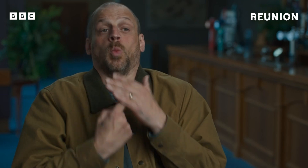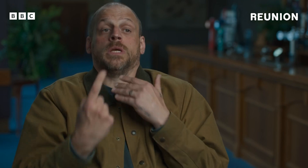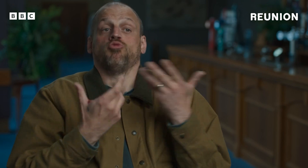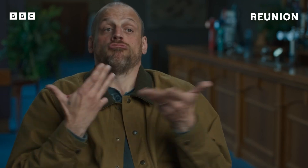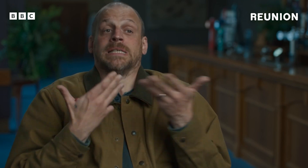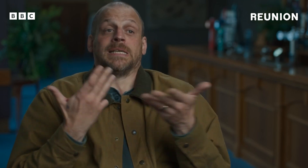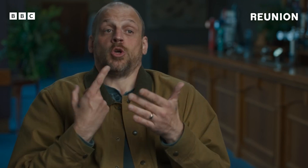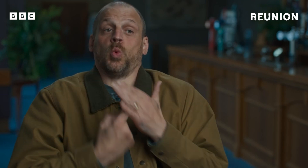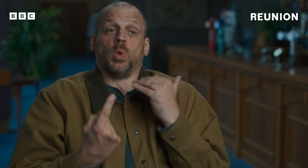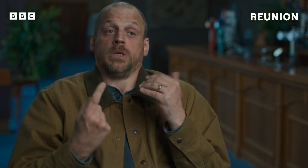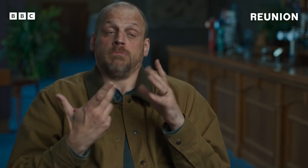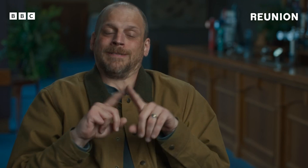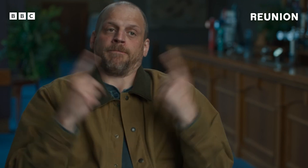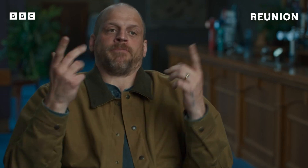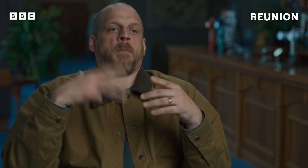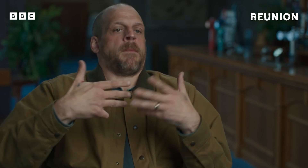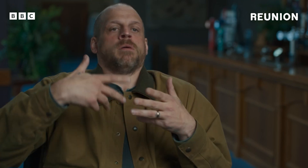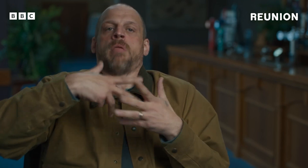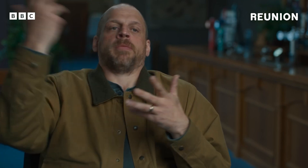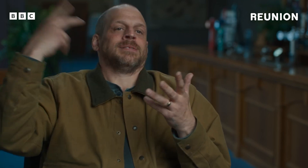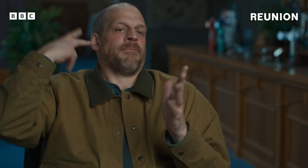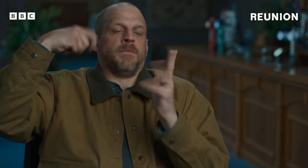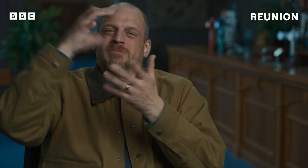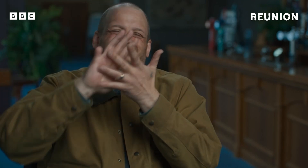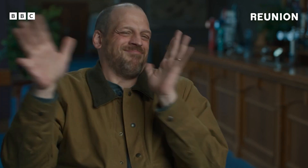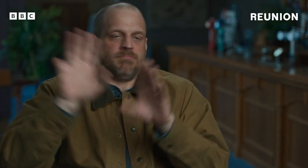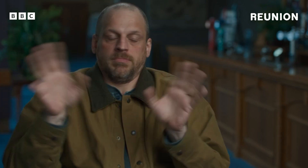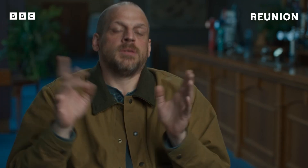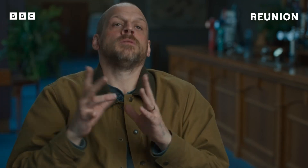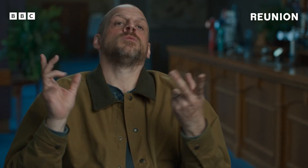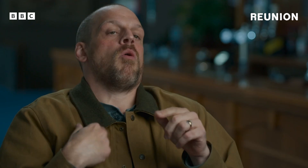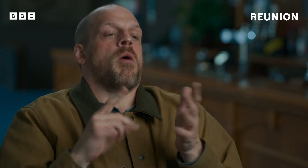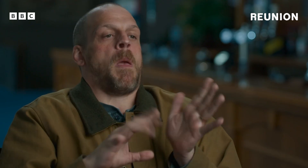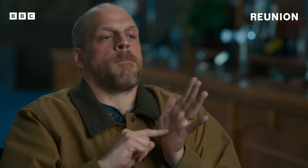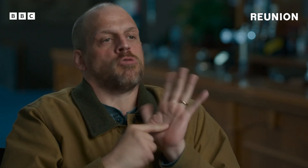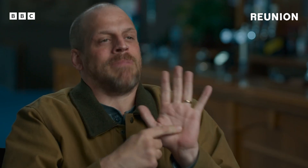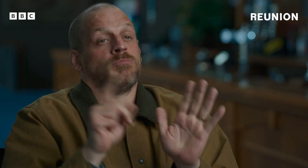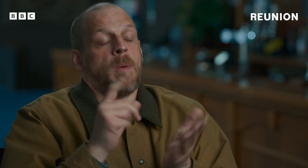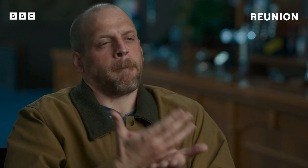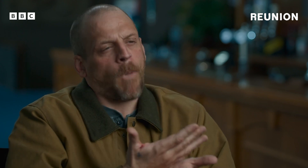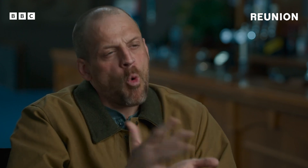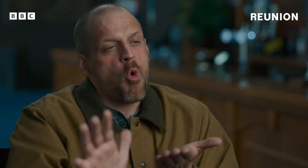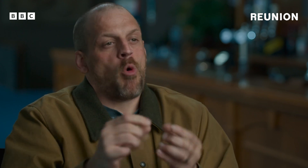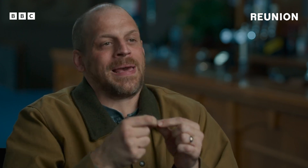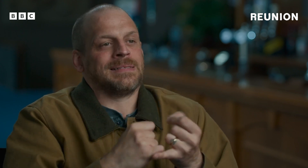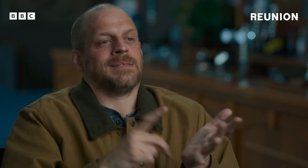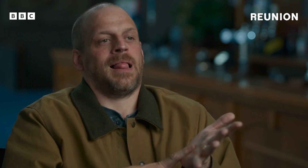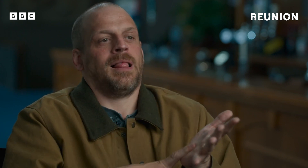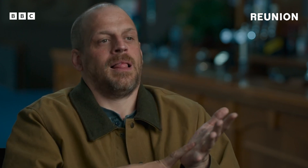It's a unique story. It's completely different from other deaf films. It showcases pure BSL.